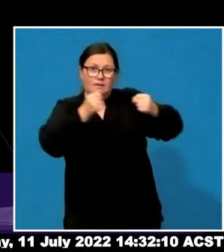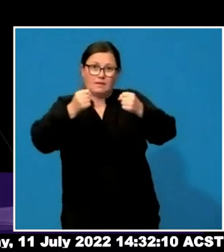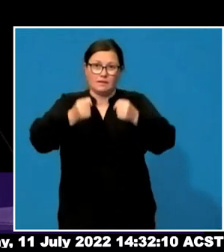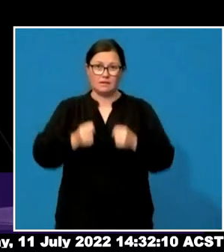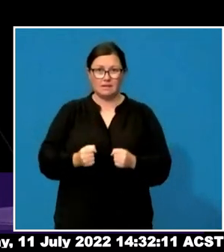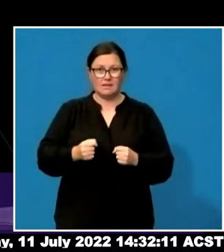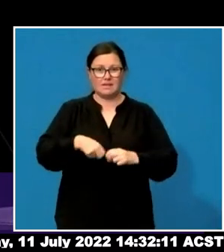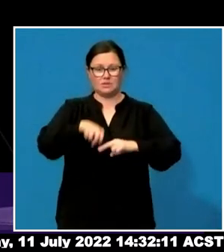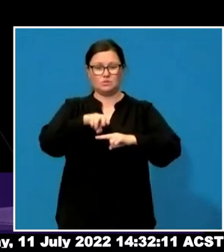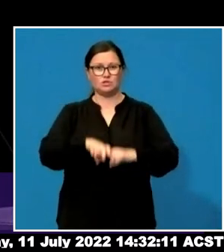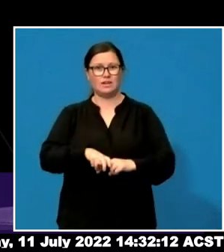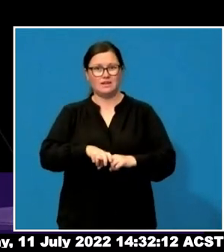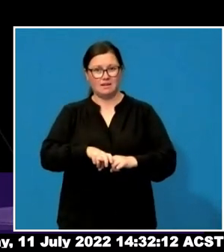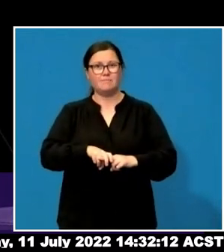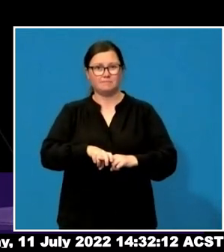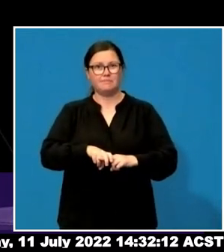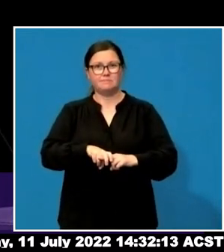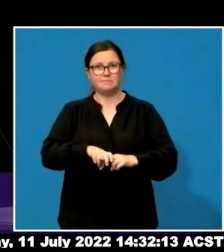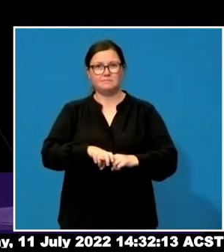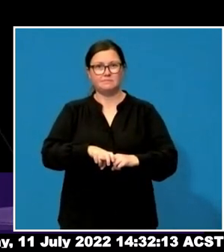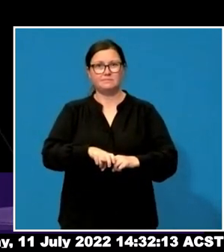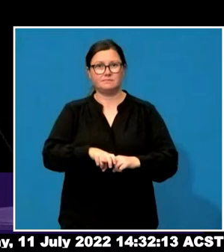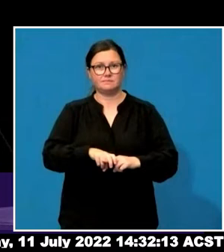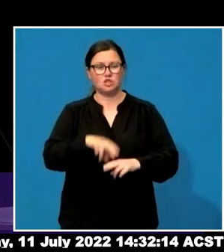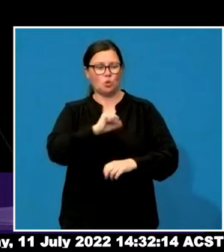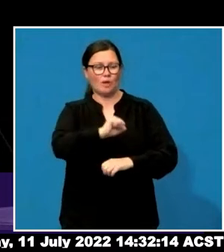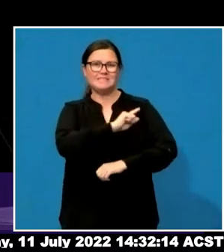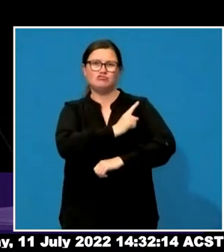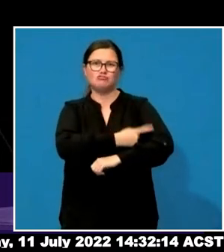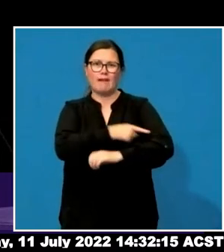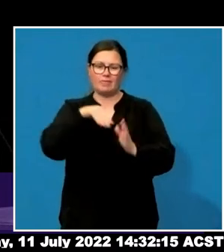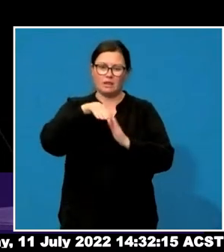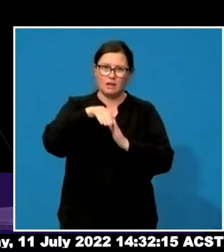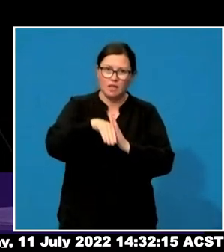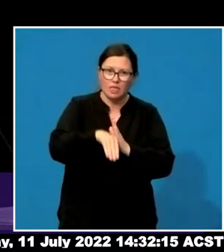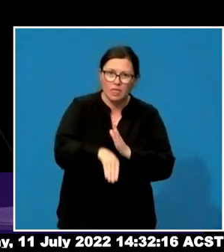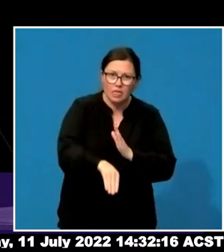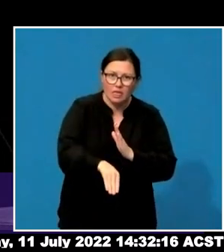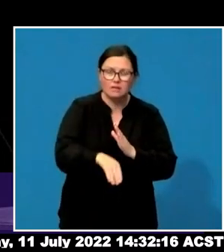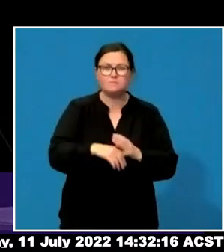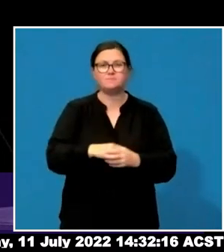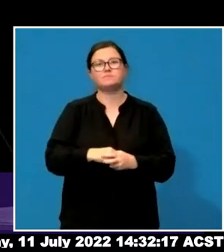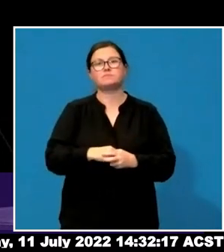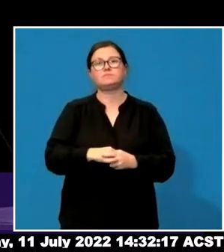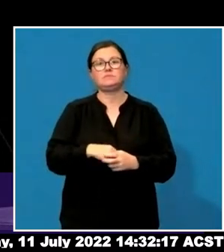During the time that he has been with me he still relies upon a hoist; however, it's much